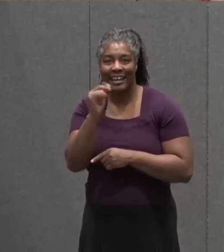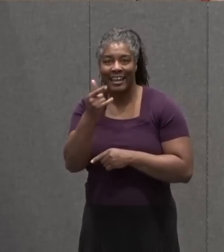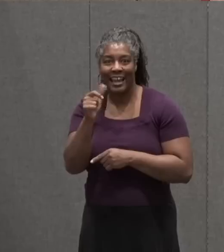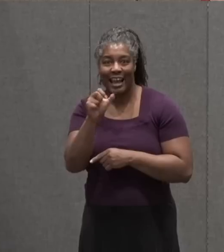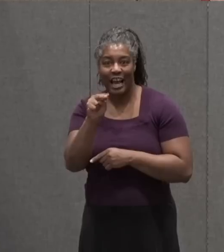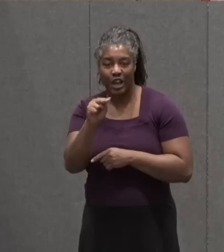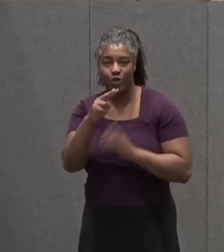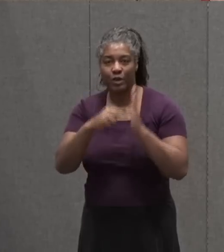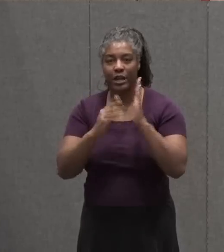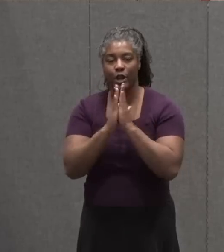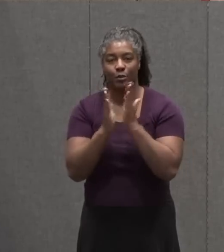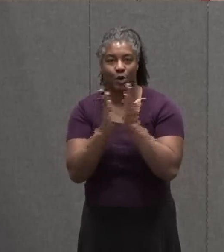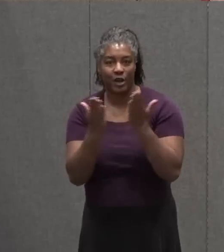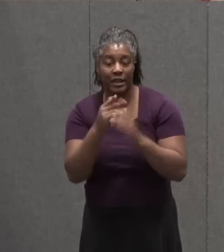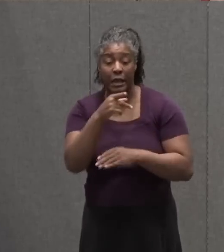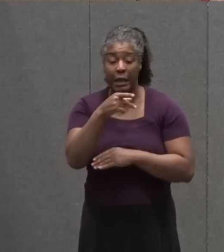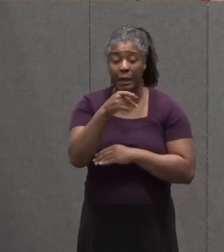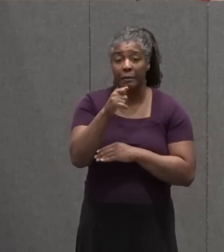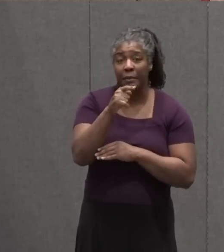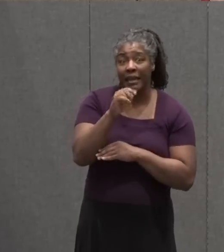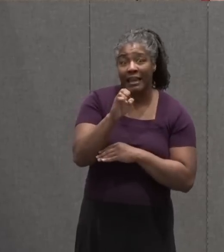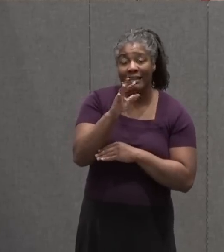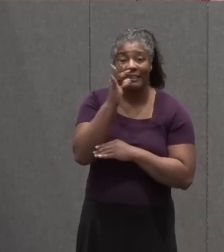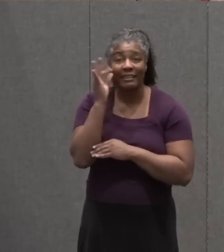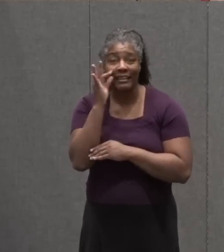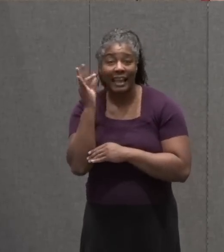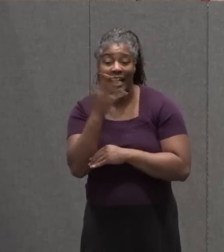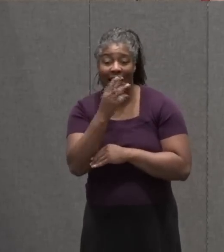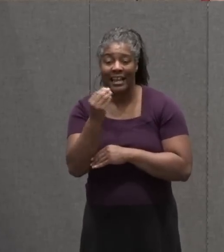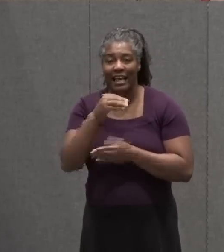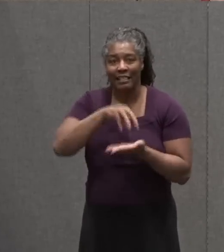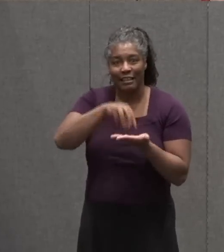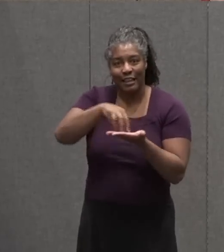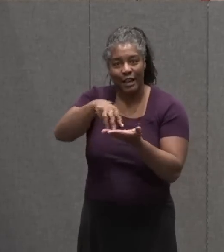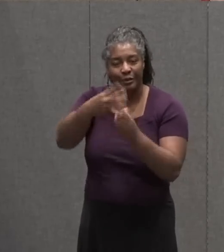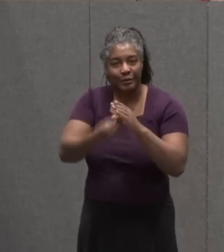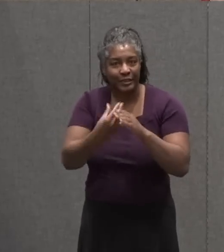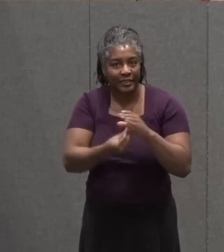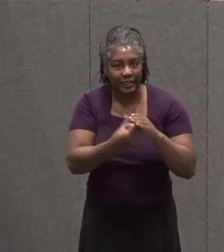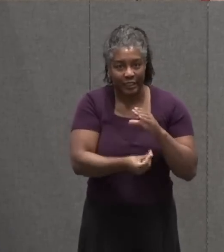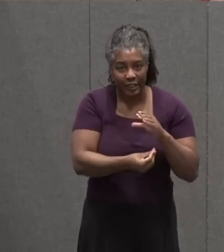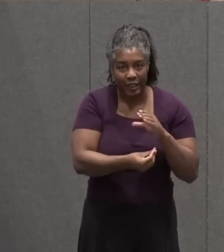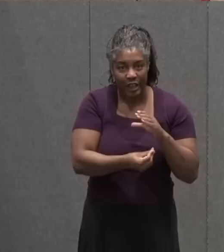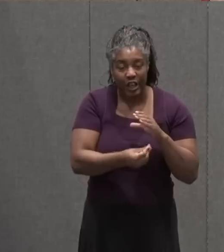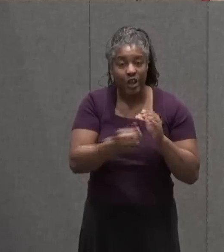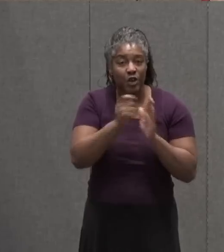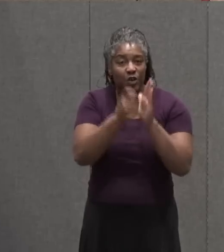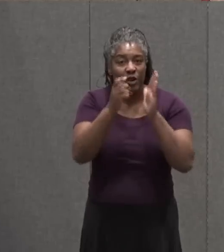"Pete The Cat And The Missing Cupcakes" by James Dean and Kimberly Dean.